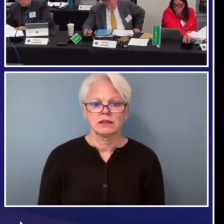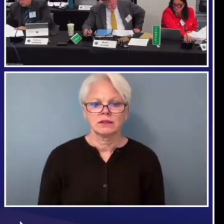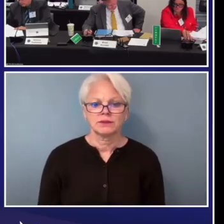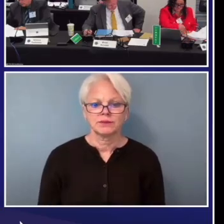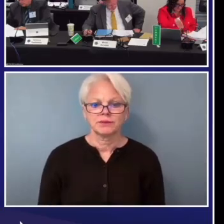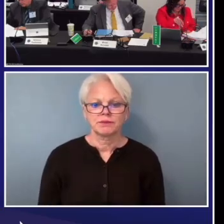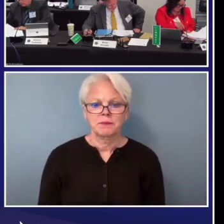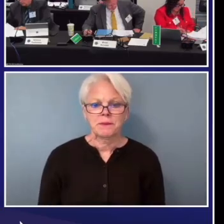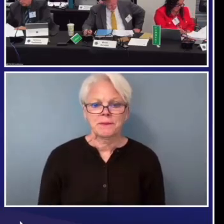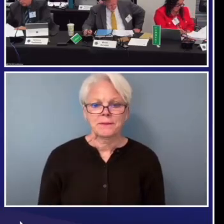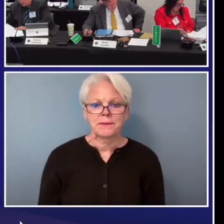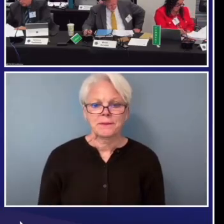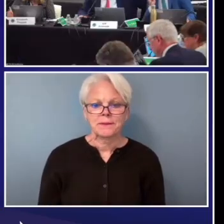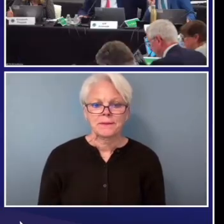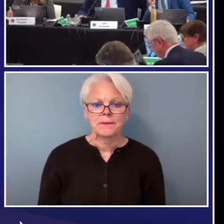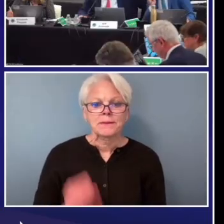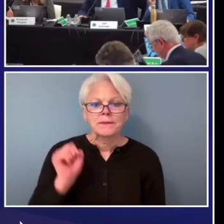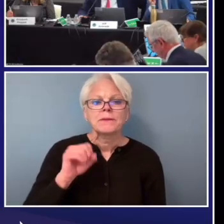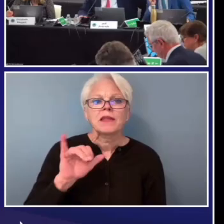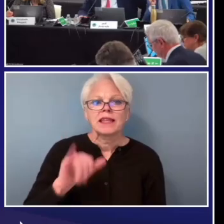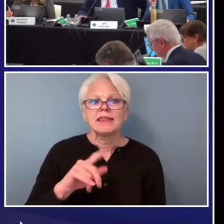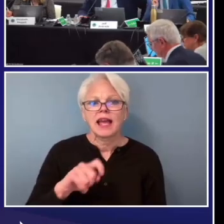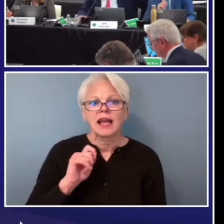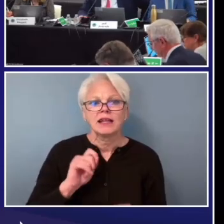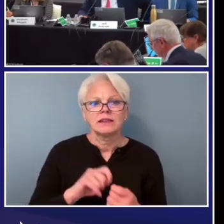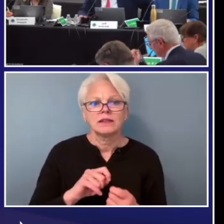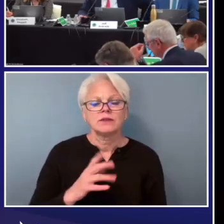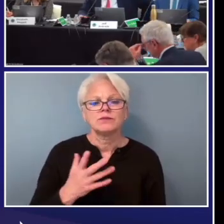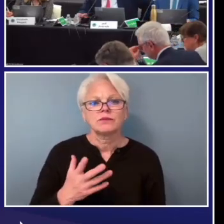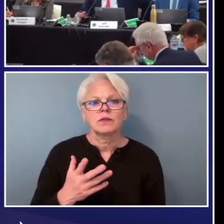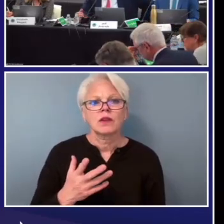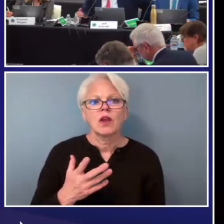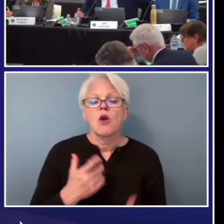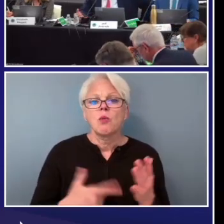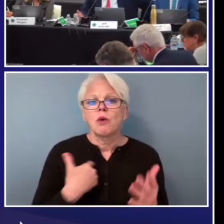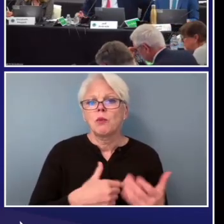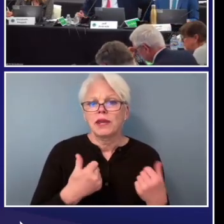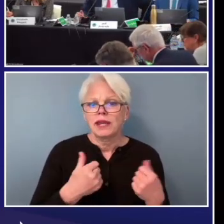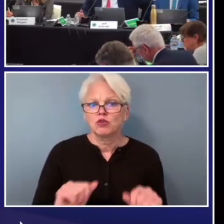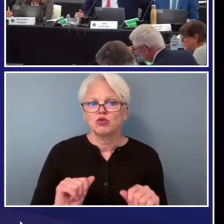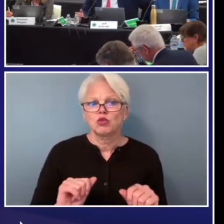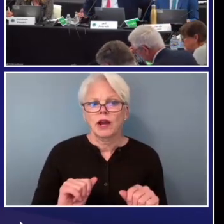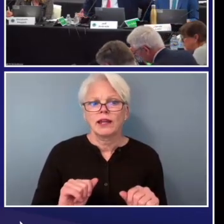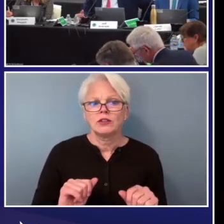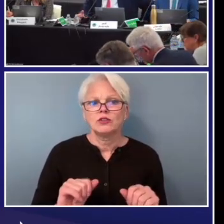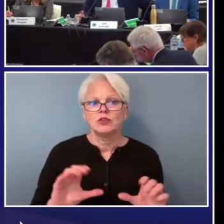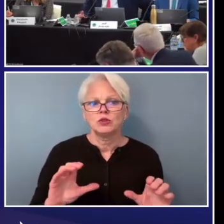Yeah. Um, so that particular one, it's what we're trying to get here is who is um,